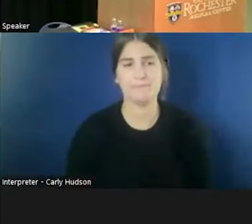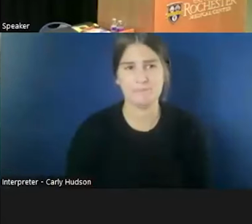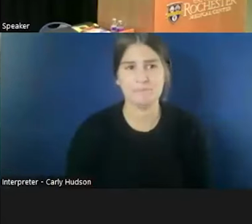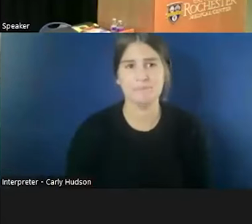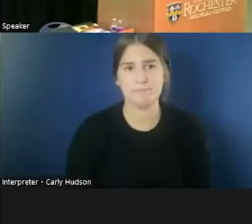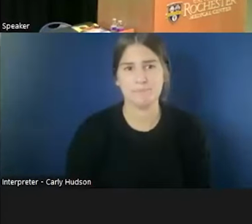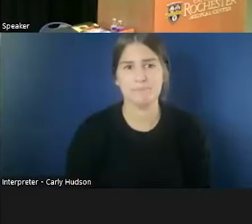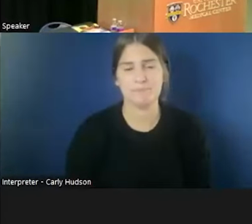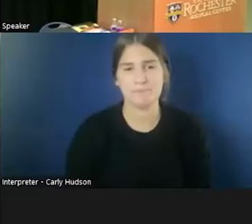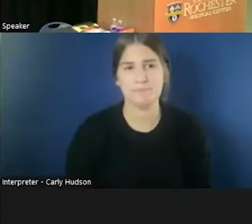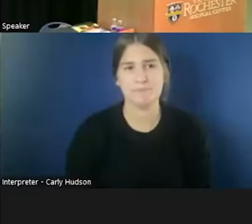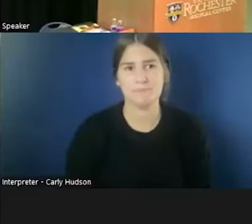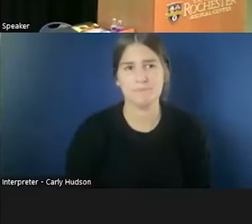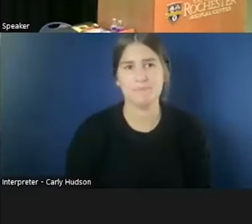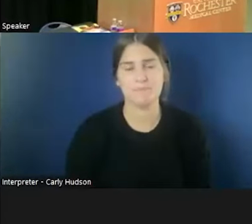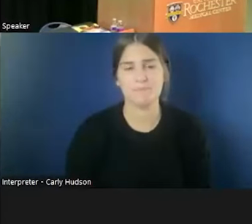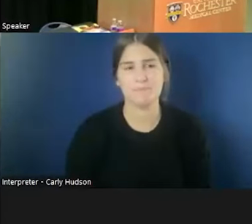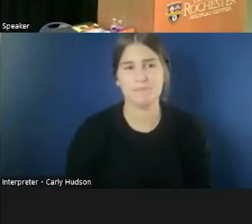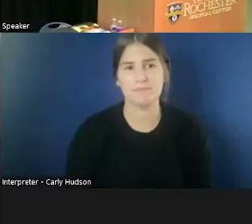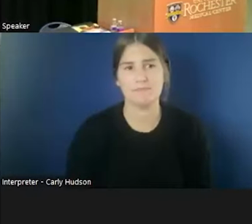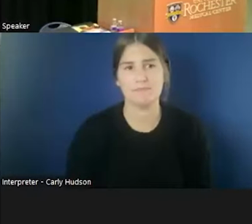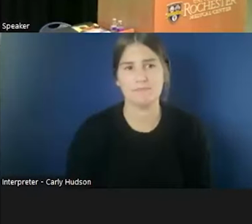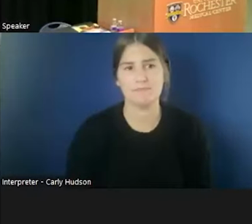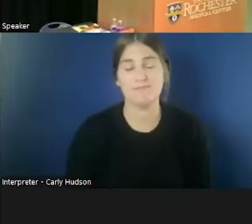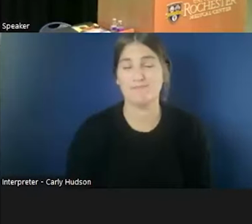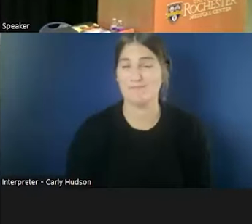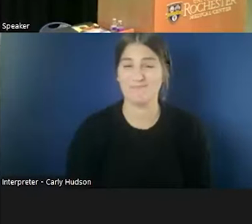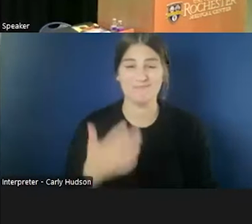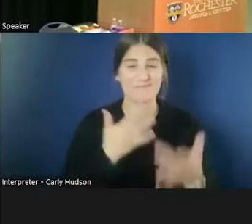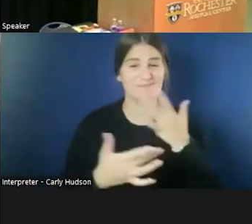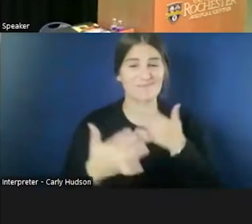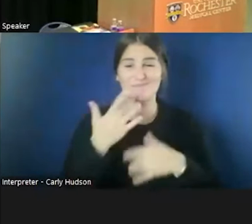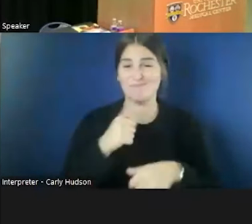there is a severe shortage of all bilingual providers throughout our area the shortage is